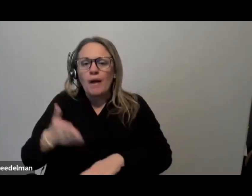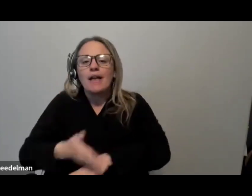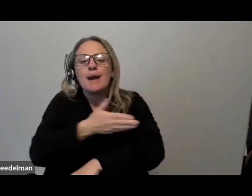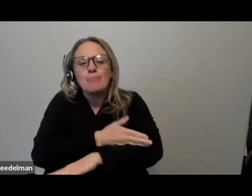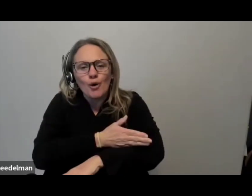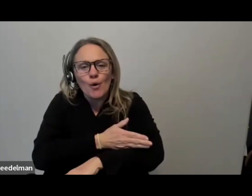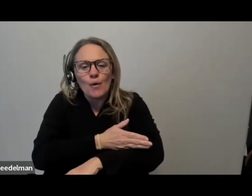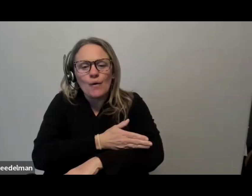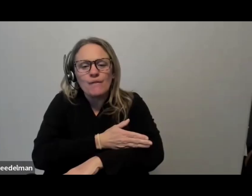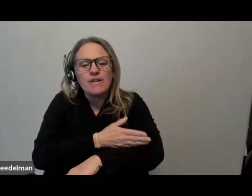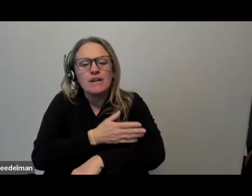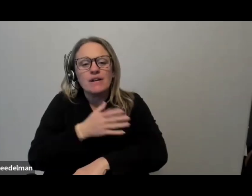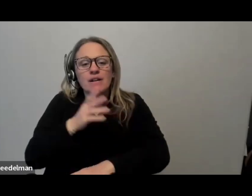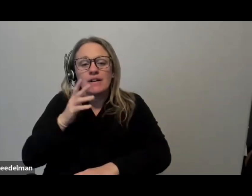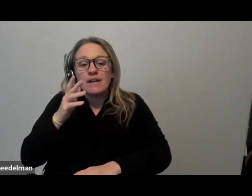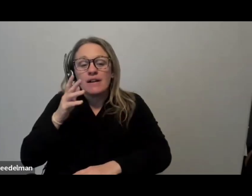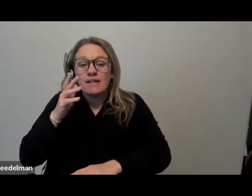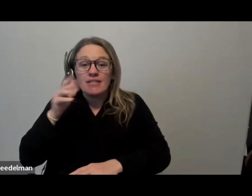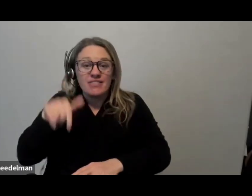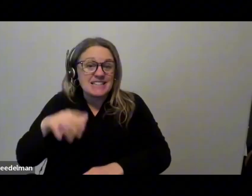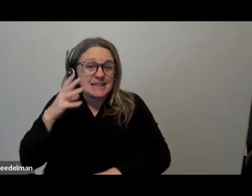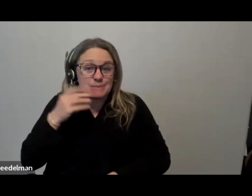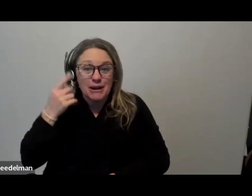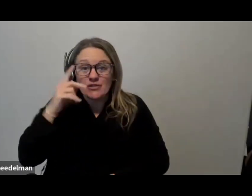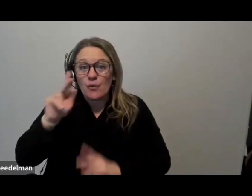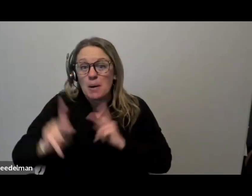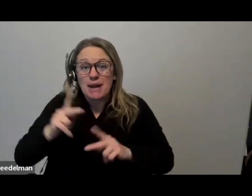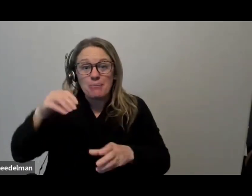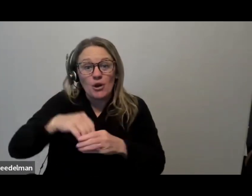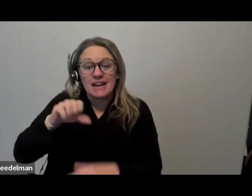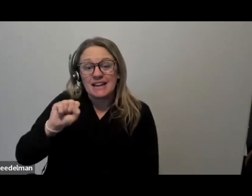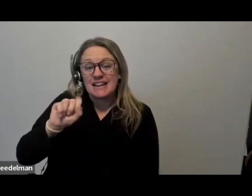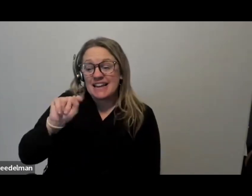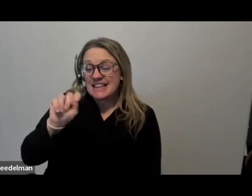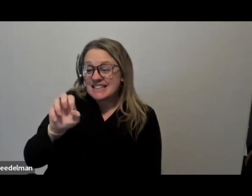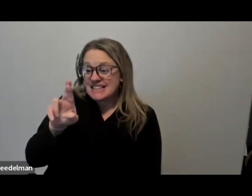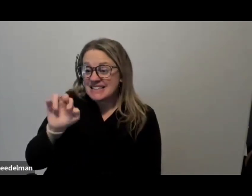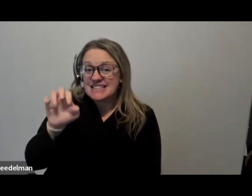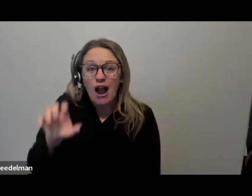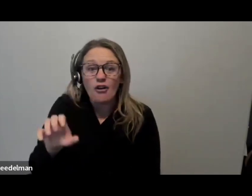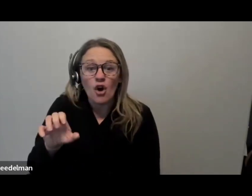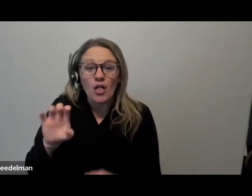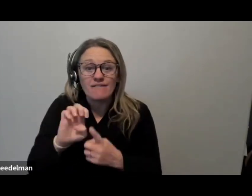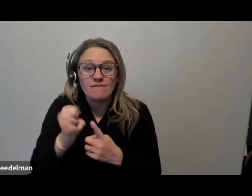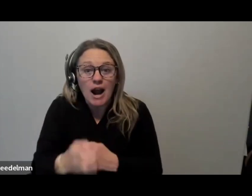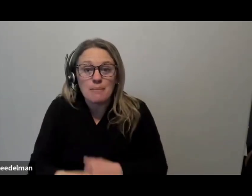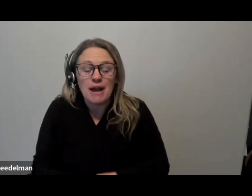You're going to improve people's experience when they wear a mask and they're not able to use face id. How do we go towards that?